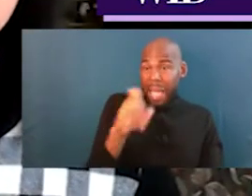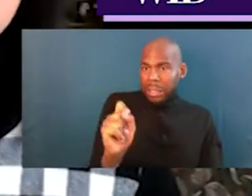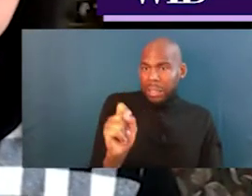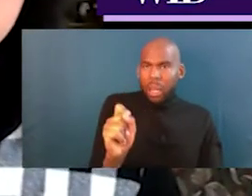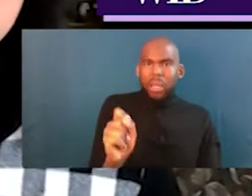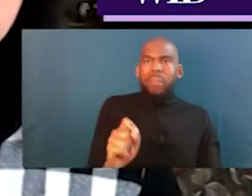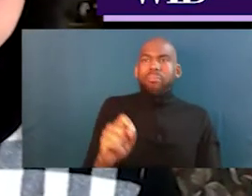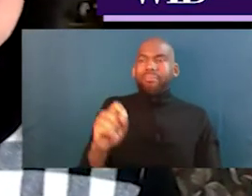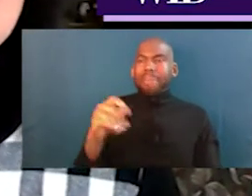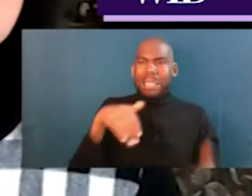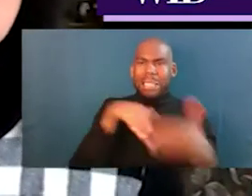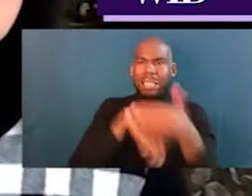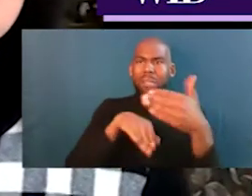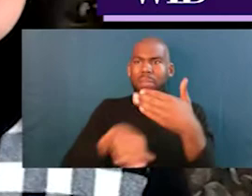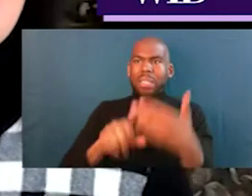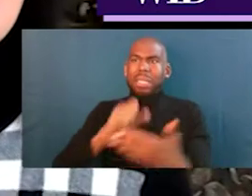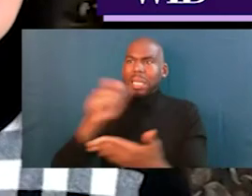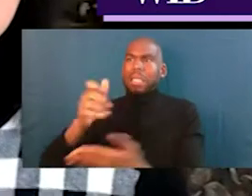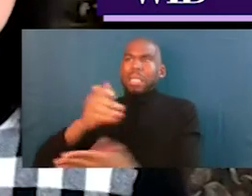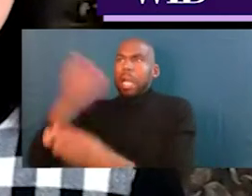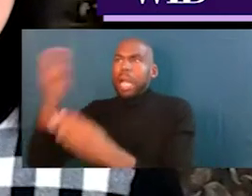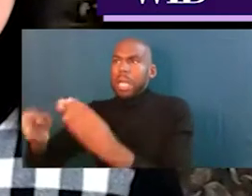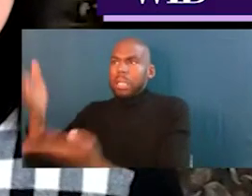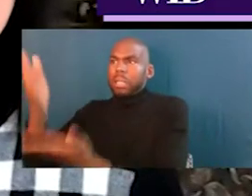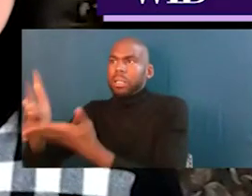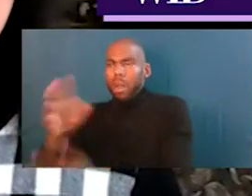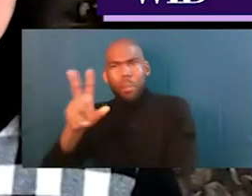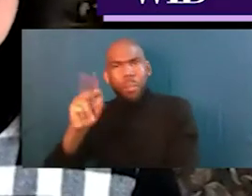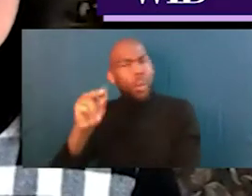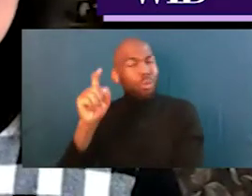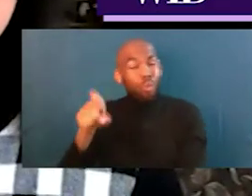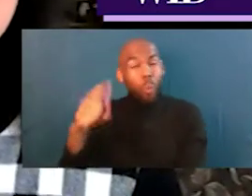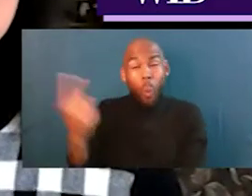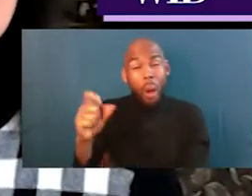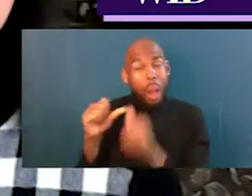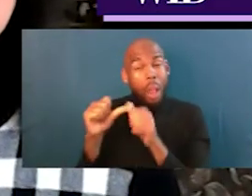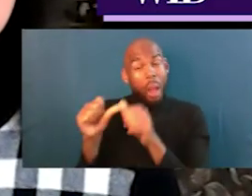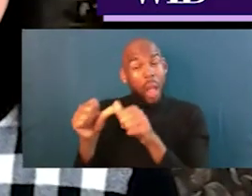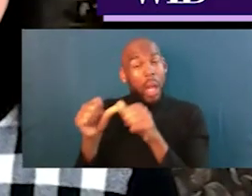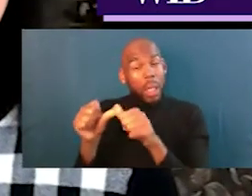there's no end be point, right? It really should be a continuous improvement, and I